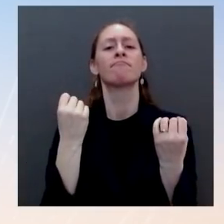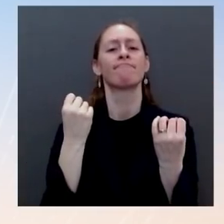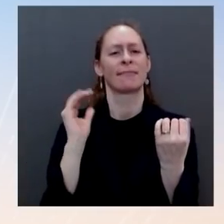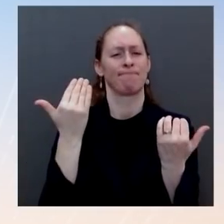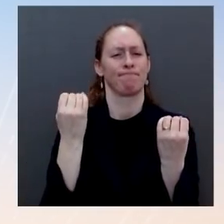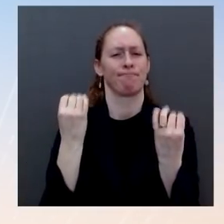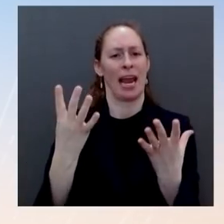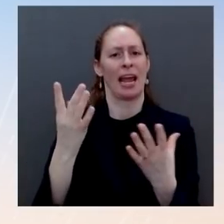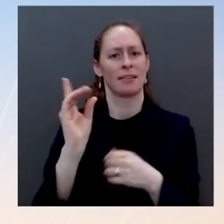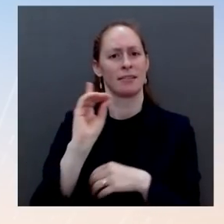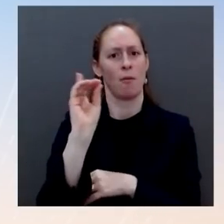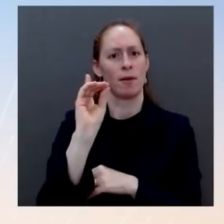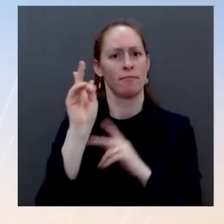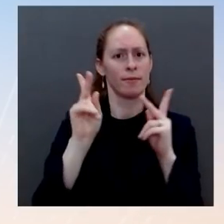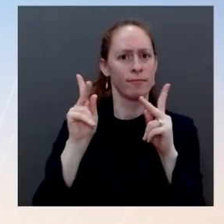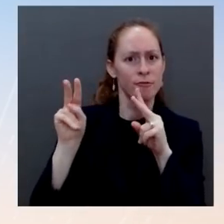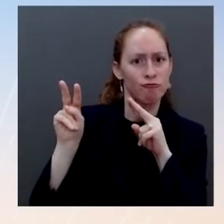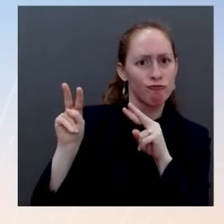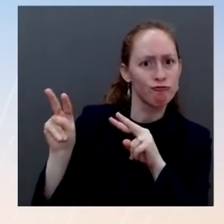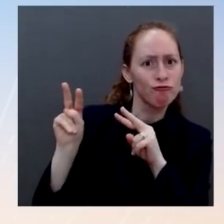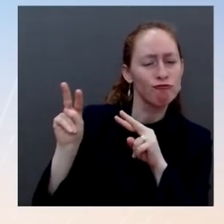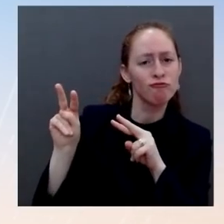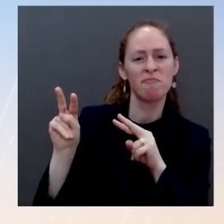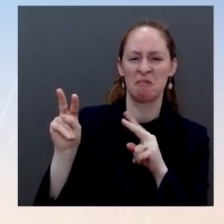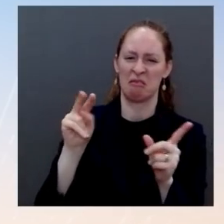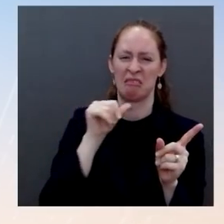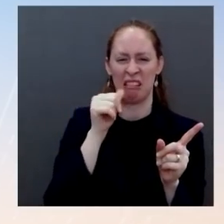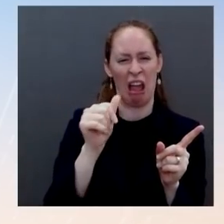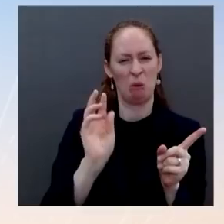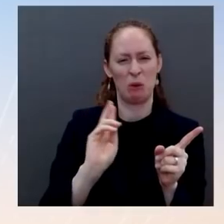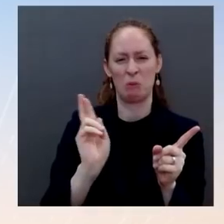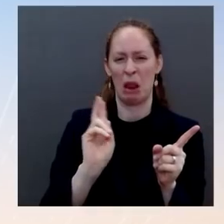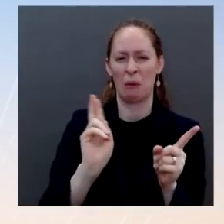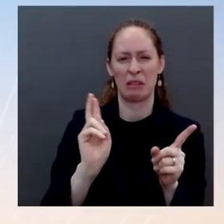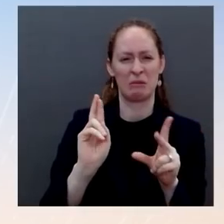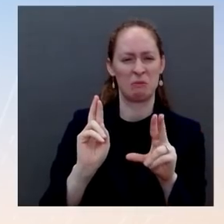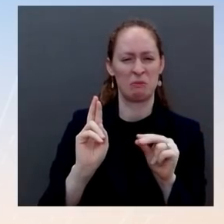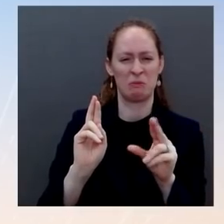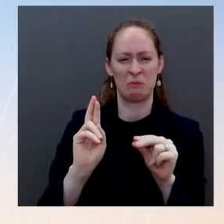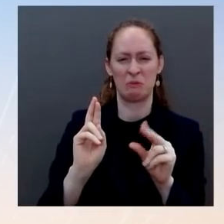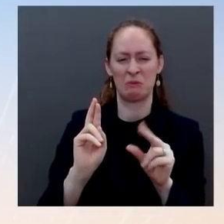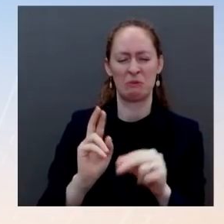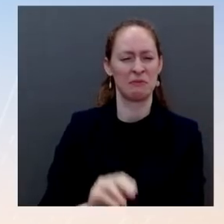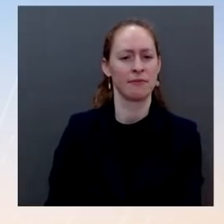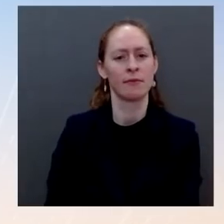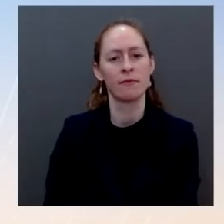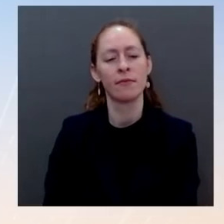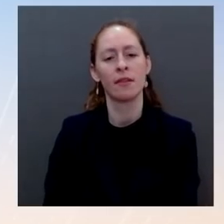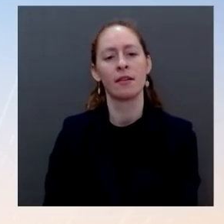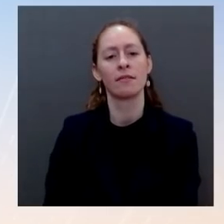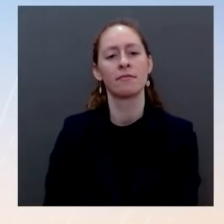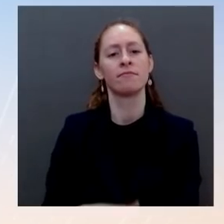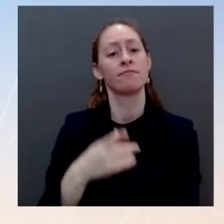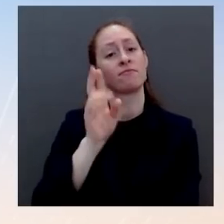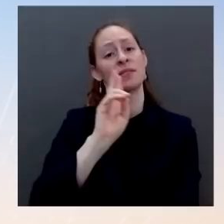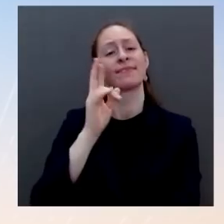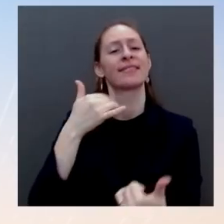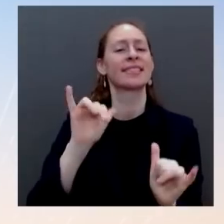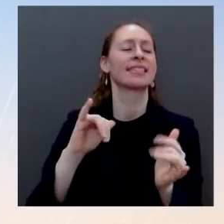who believe that the election was stolen from the former president. Does President Biden feel as though he's done enough to unify the country?